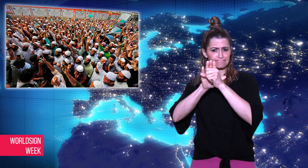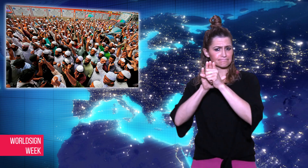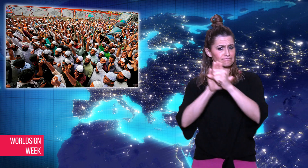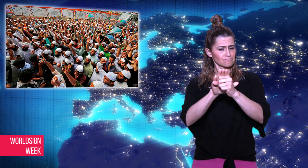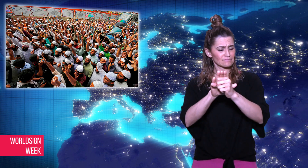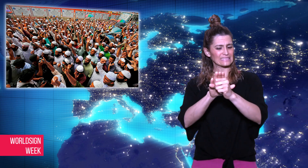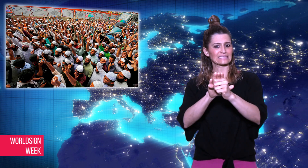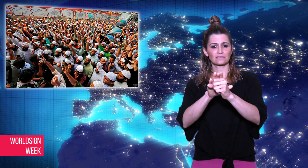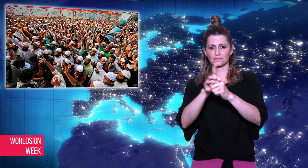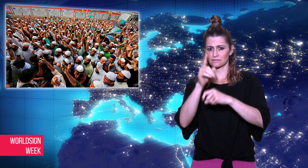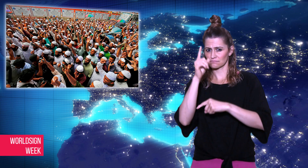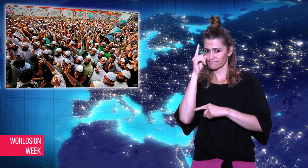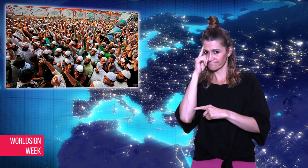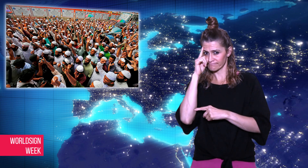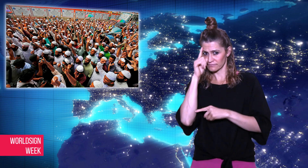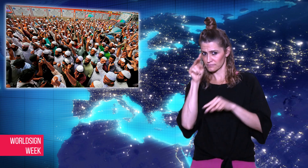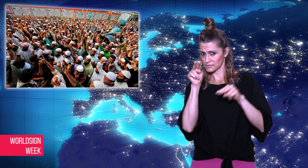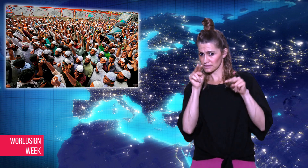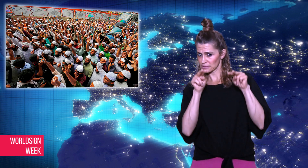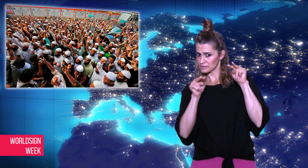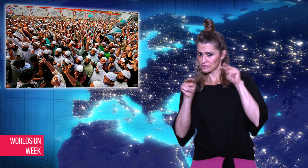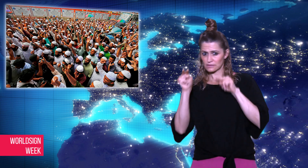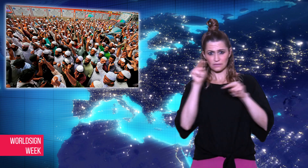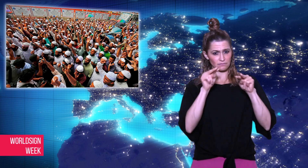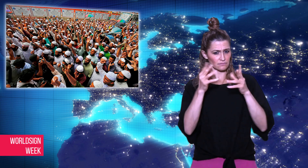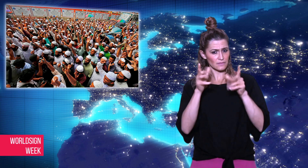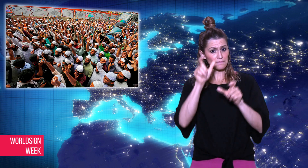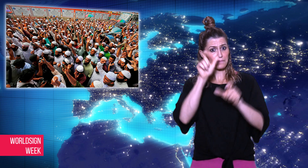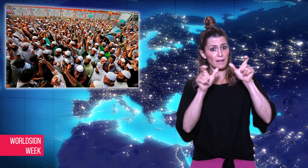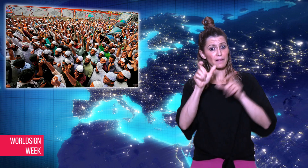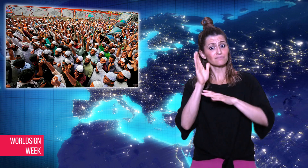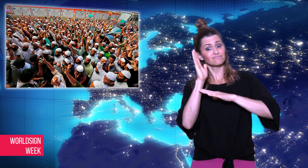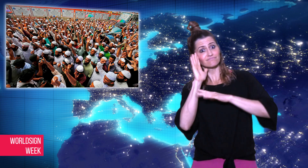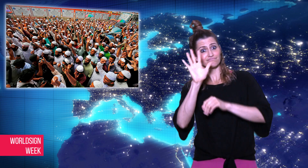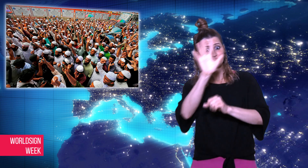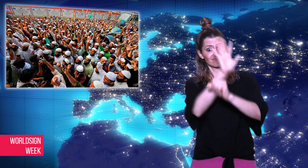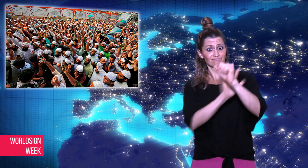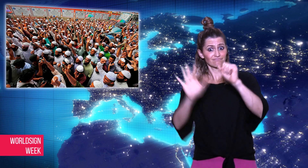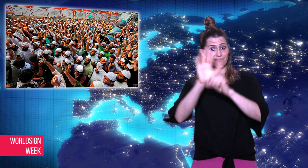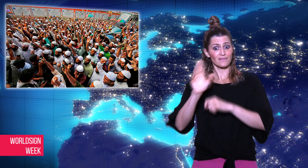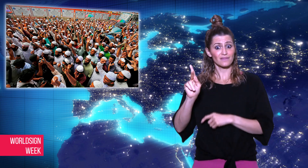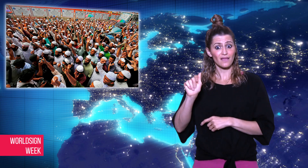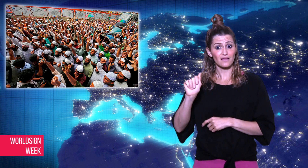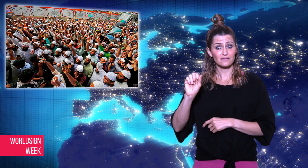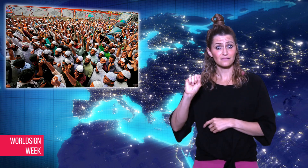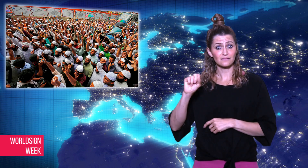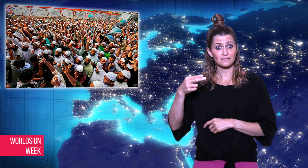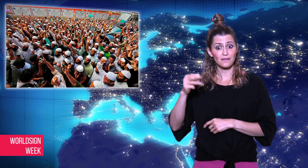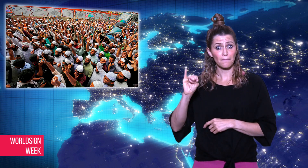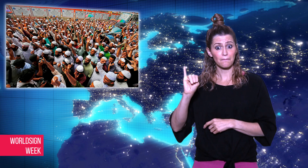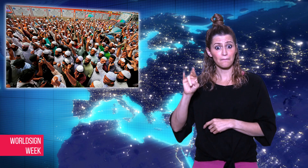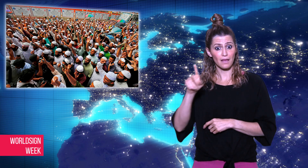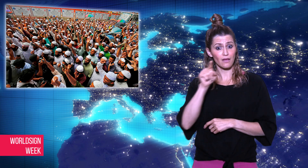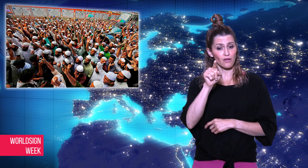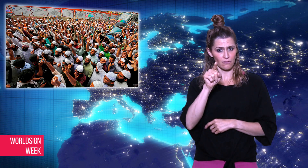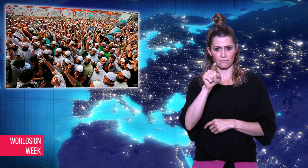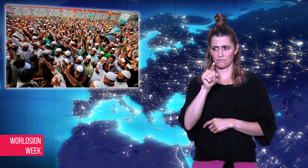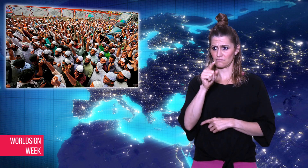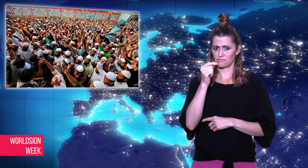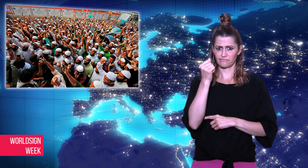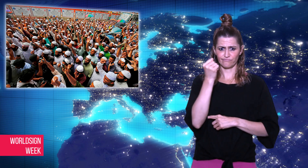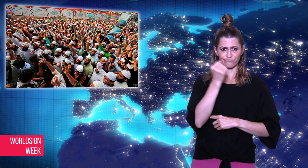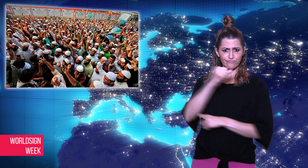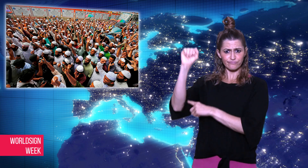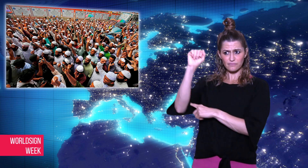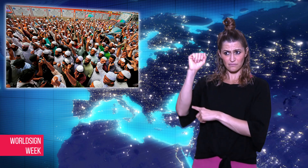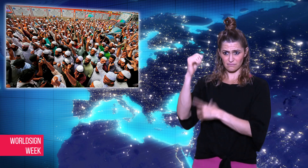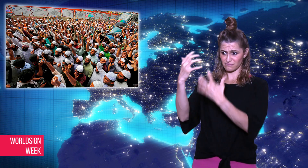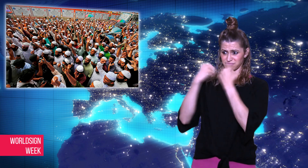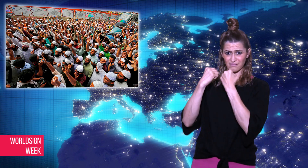in the Kashmir region will oppose India’s full